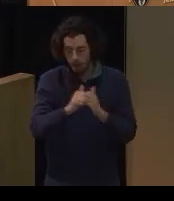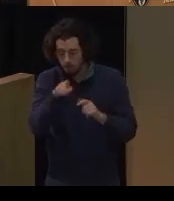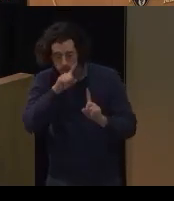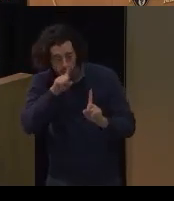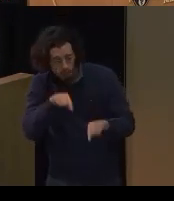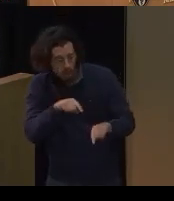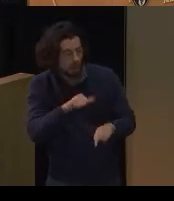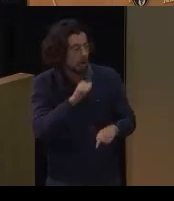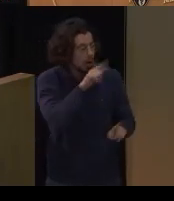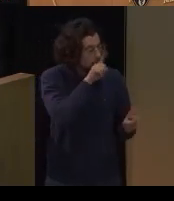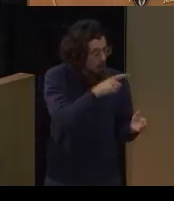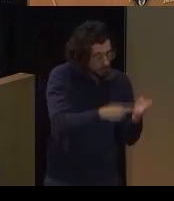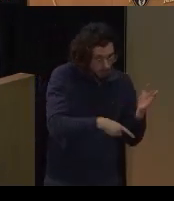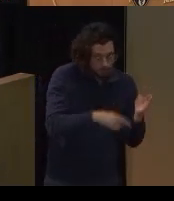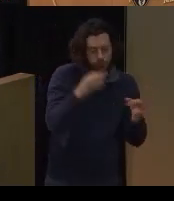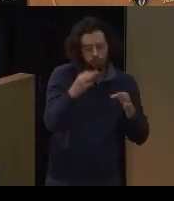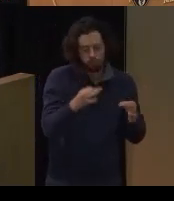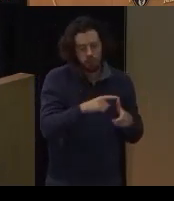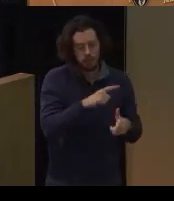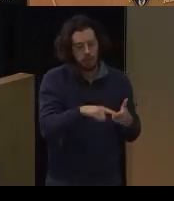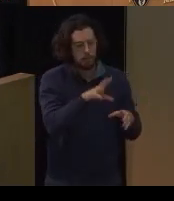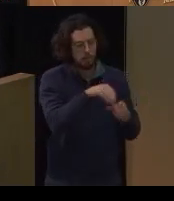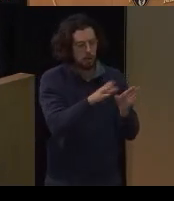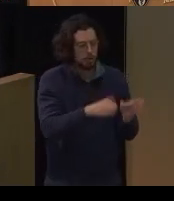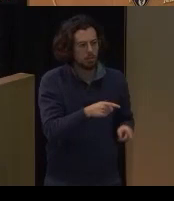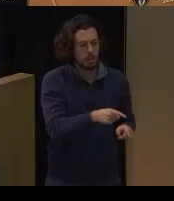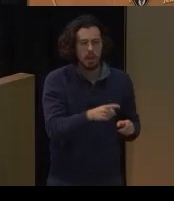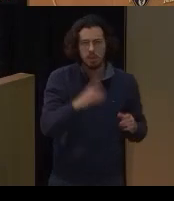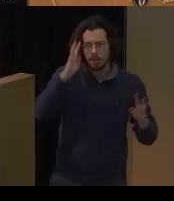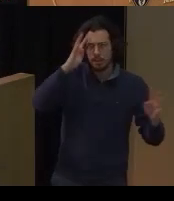respond to and then we had participants generate for us some example strategies they might use